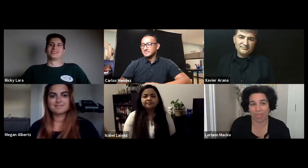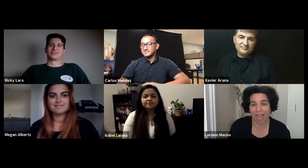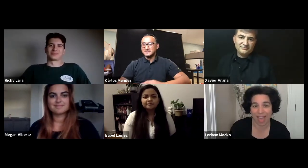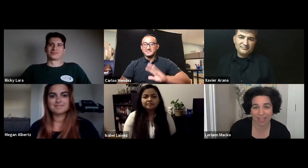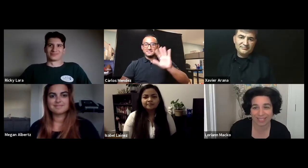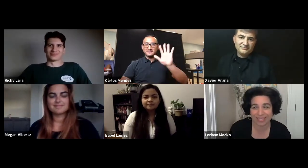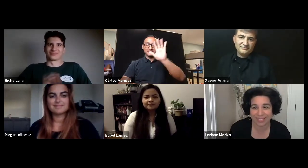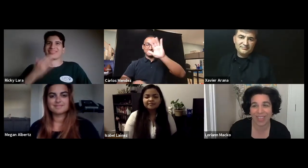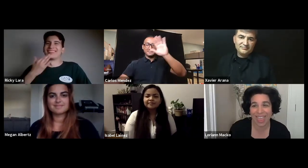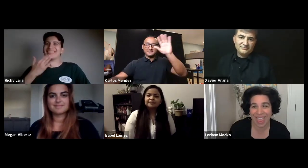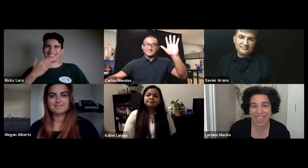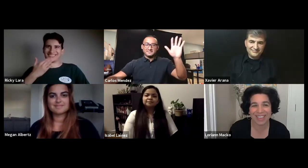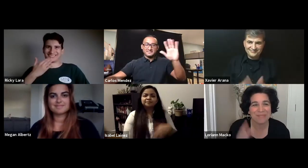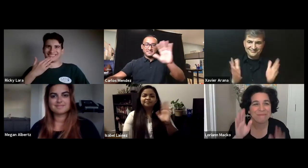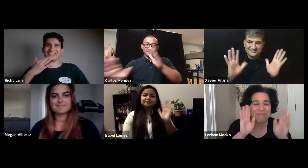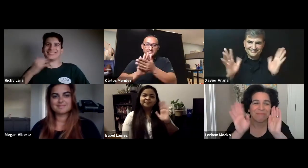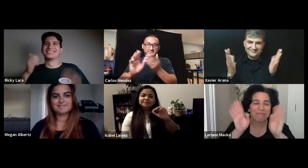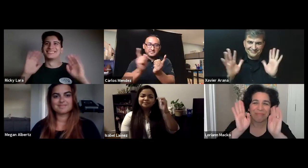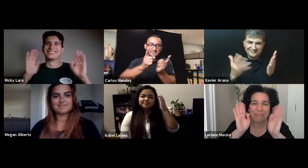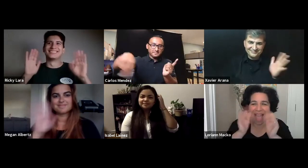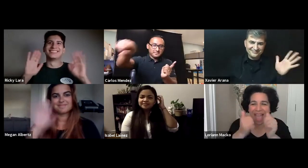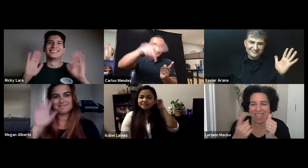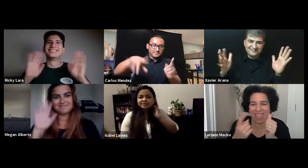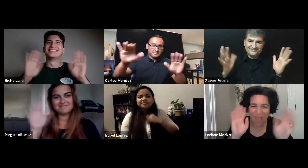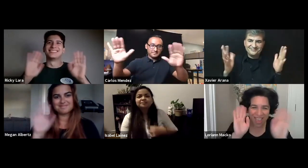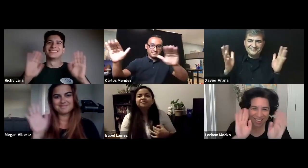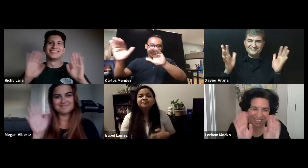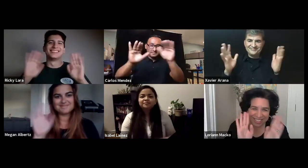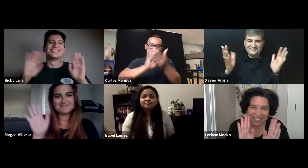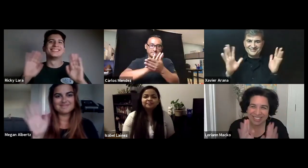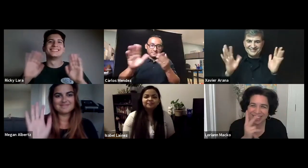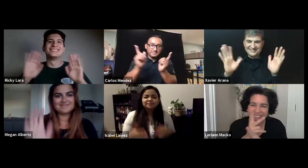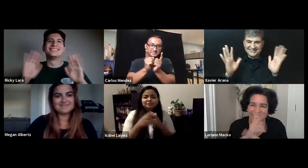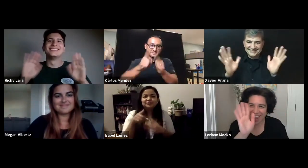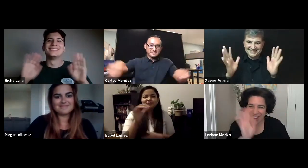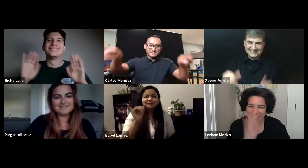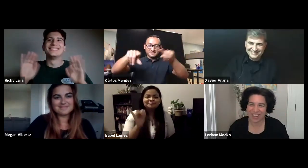Thank you, everyone, for being here. Thank you. It was nice to meet you.